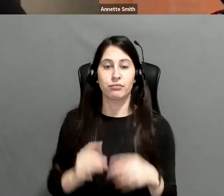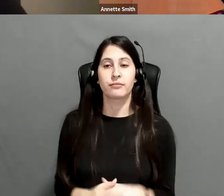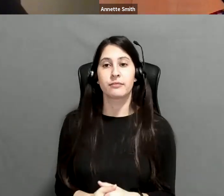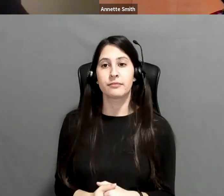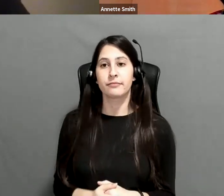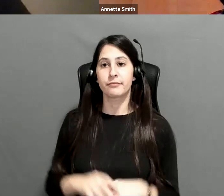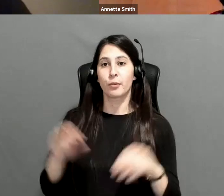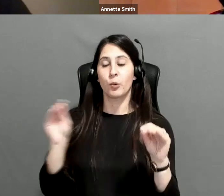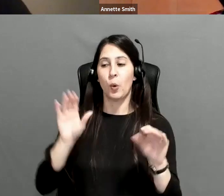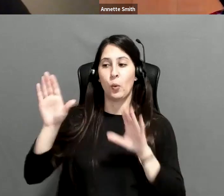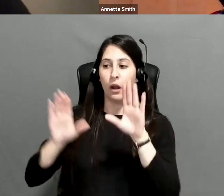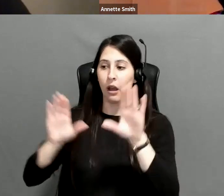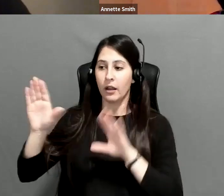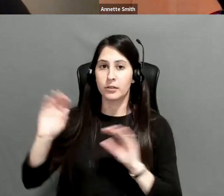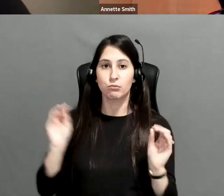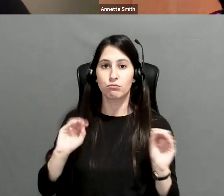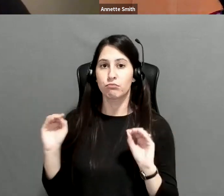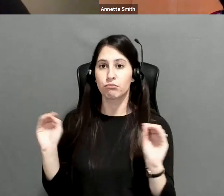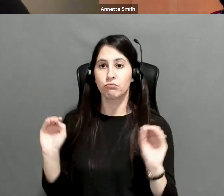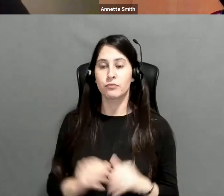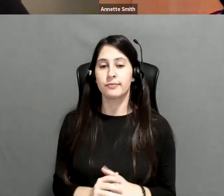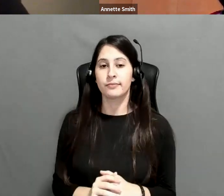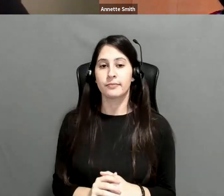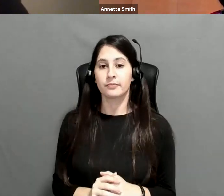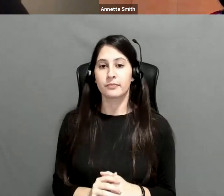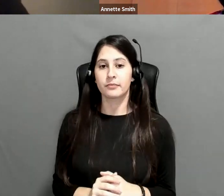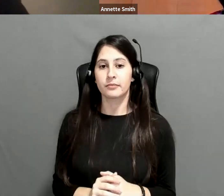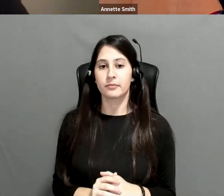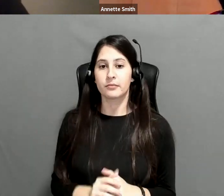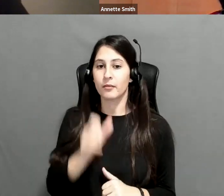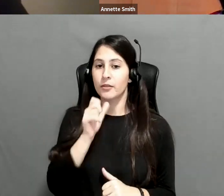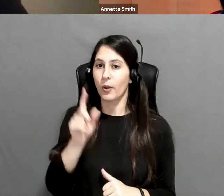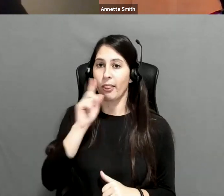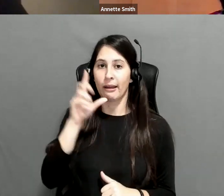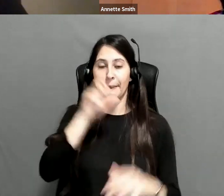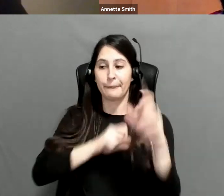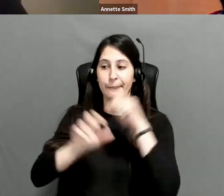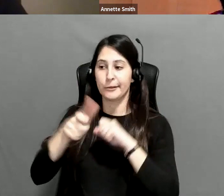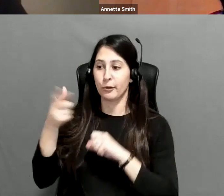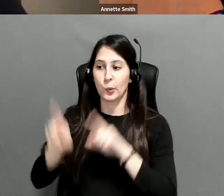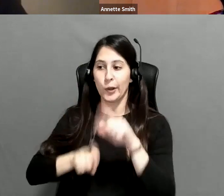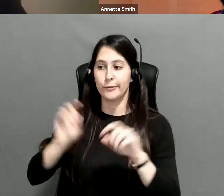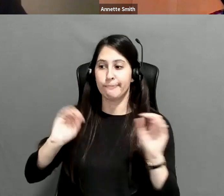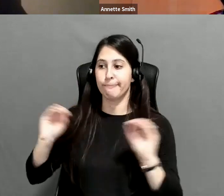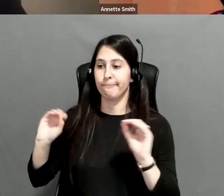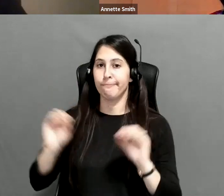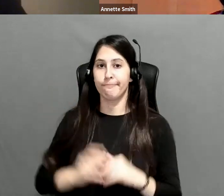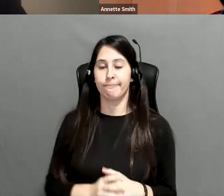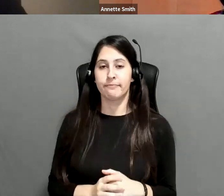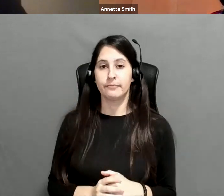And let's make sure I don't have anybody else. No more hands